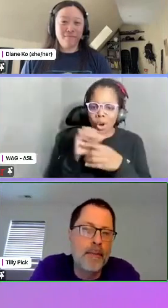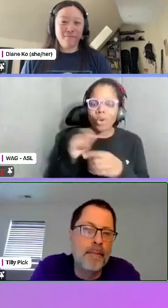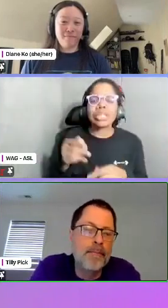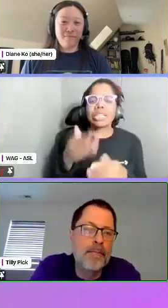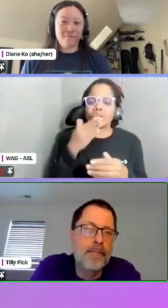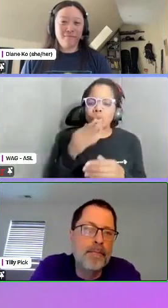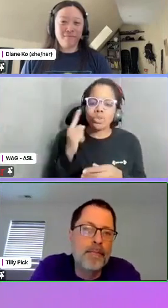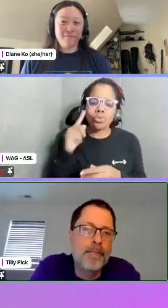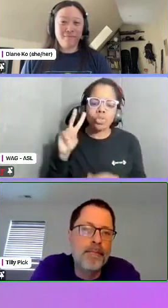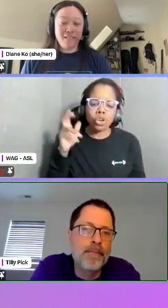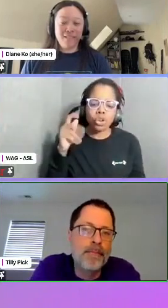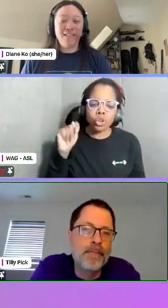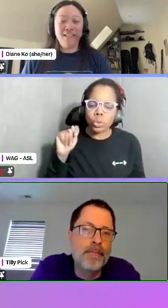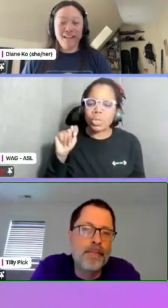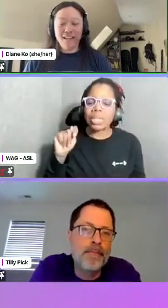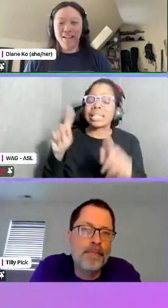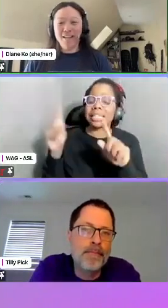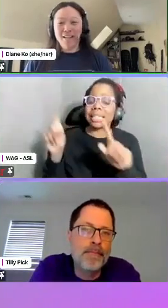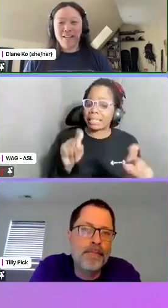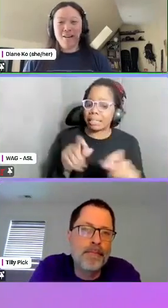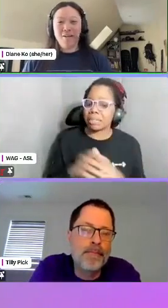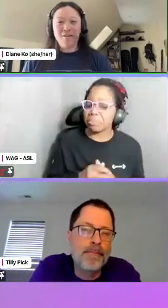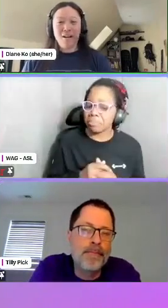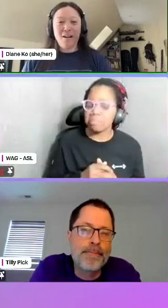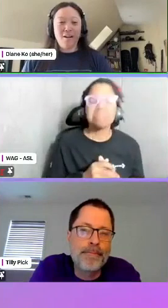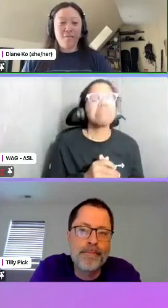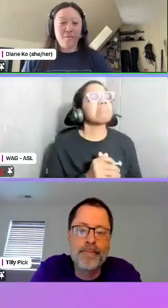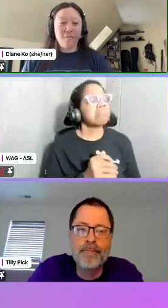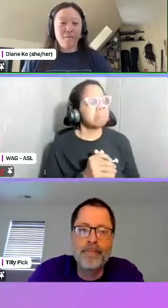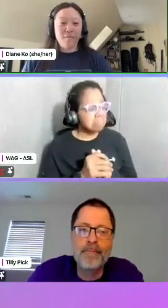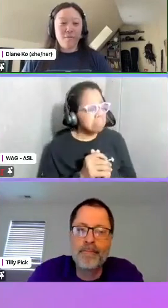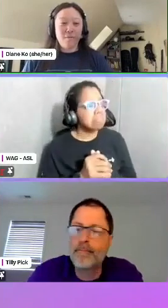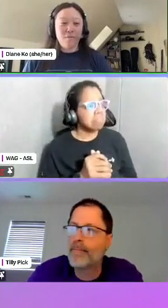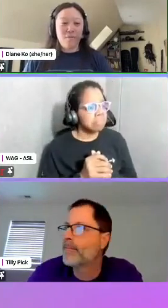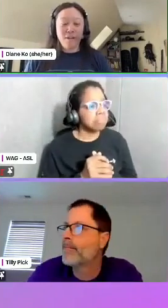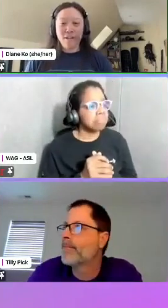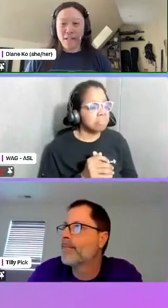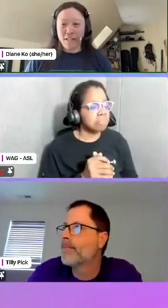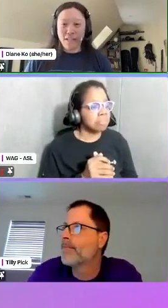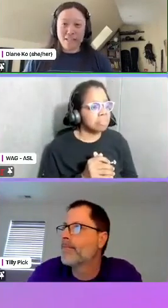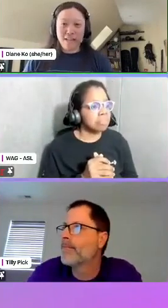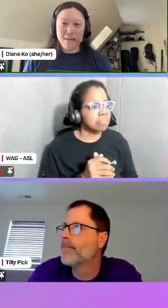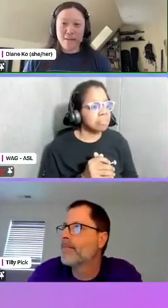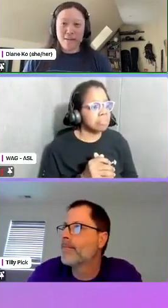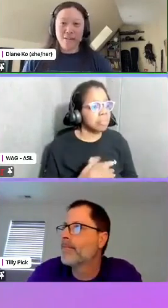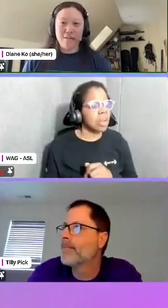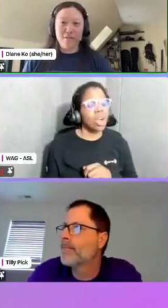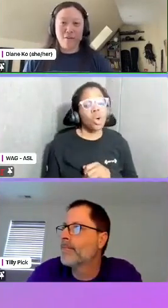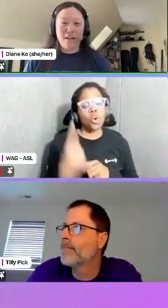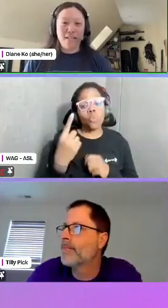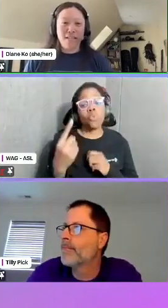accessibility checks, and a way to highlight the results of those checks period listed in the passage section are